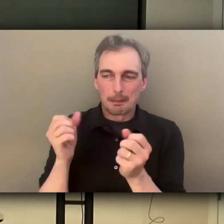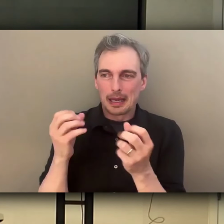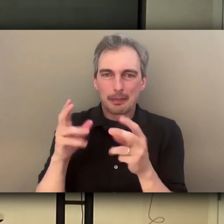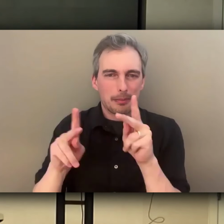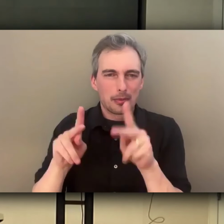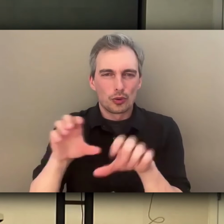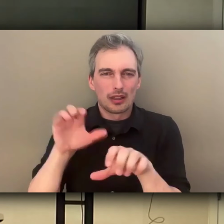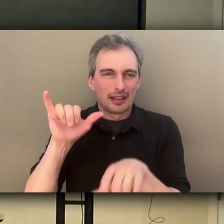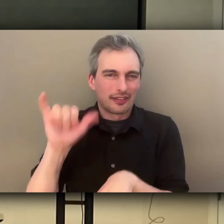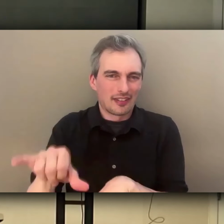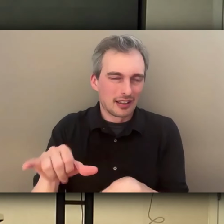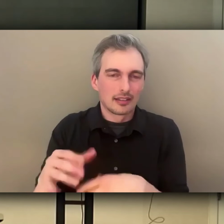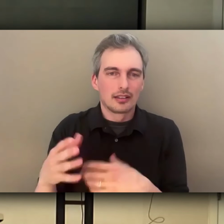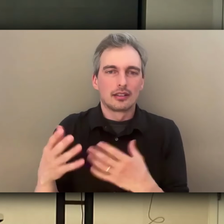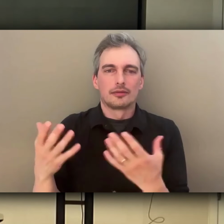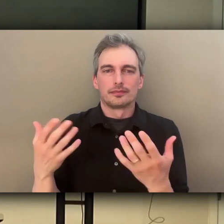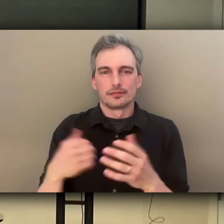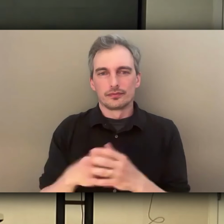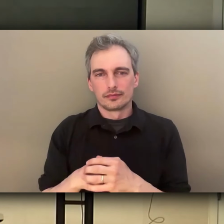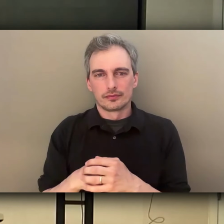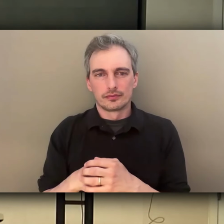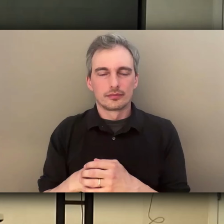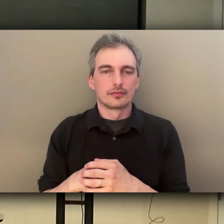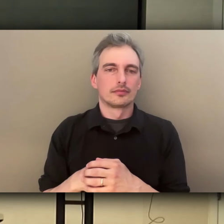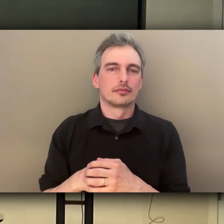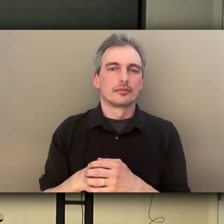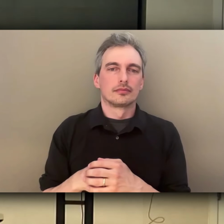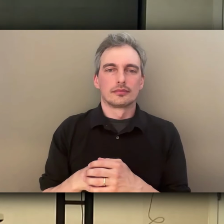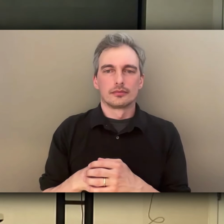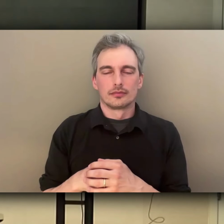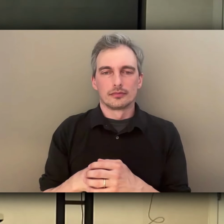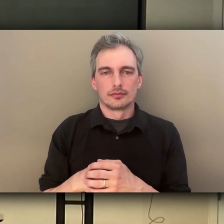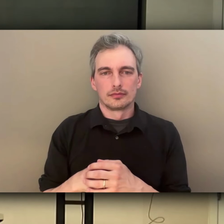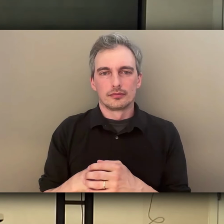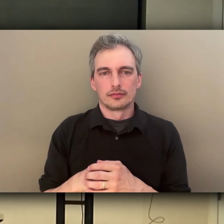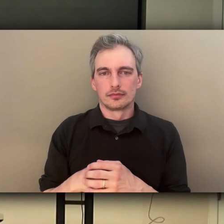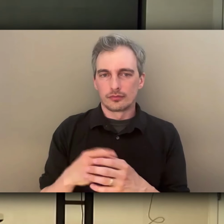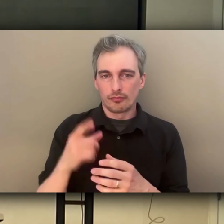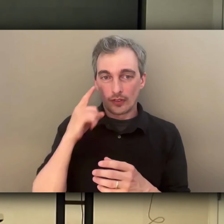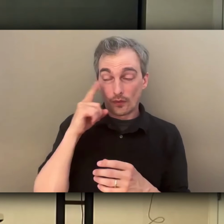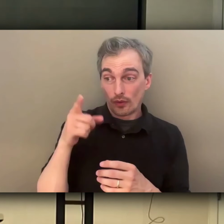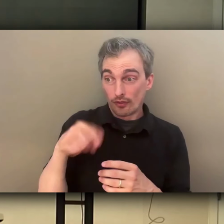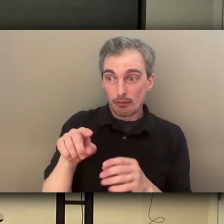kind of thing. So for them, finding the right technologies, finding how to